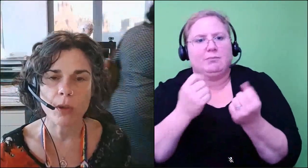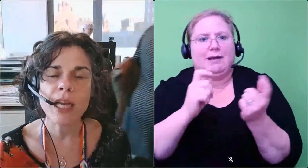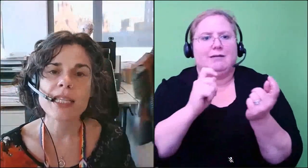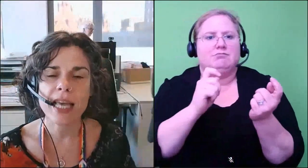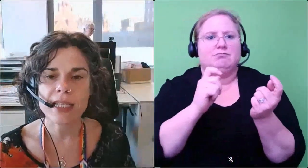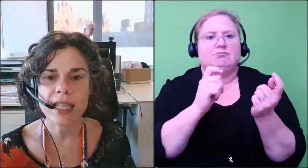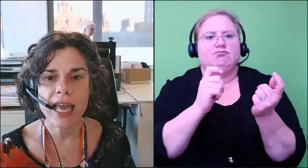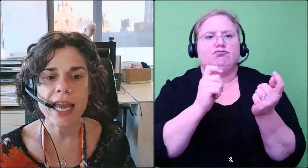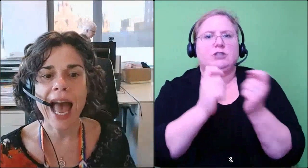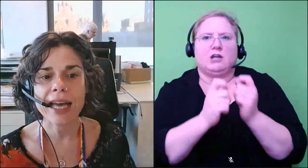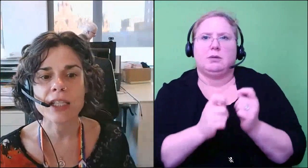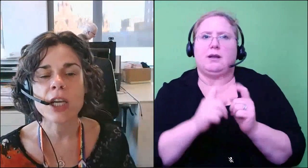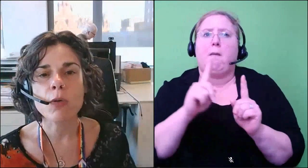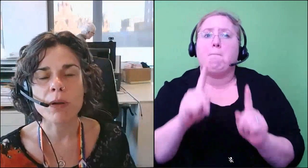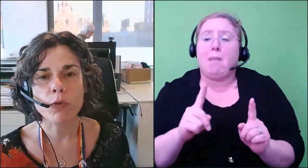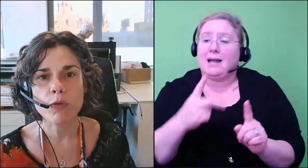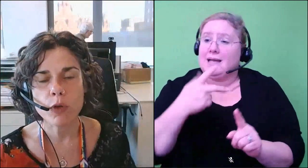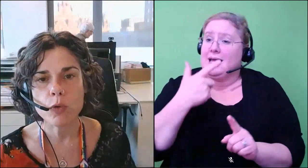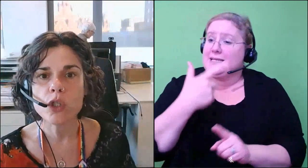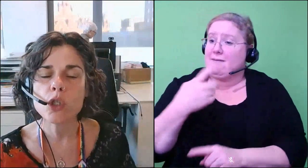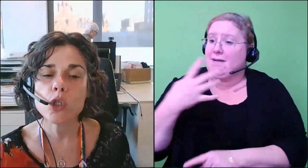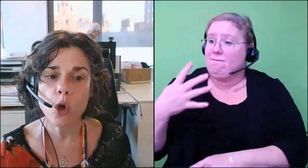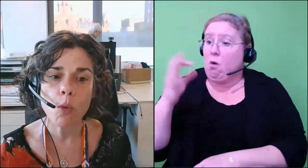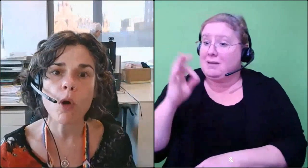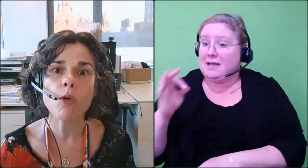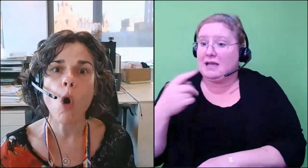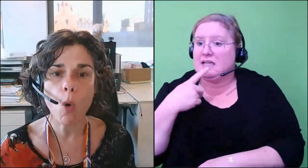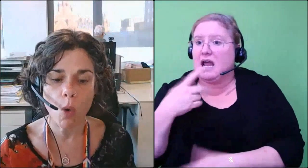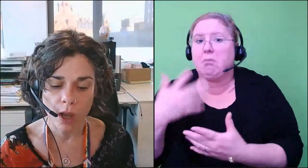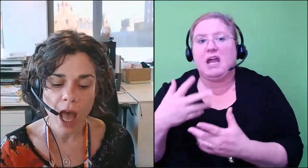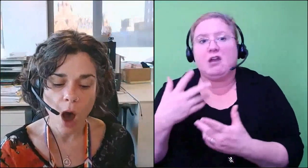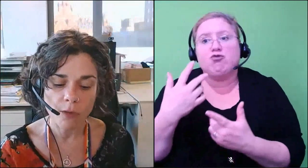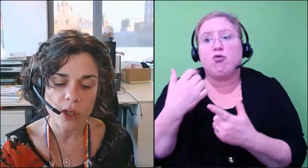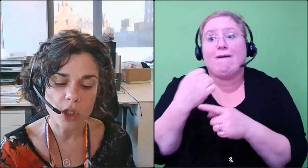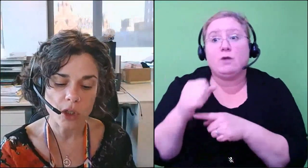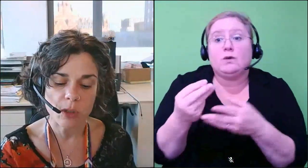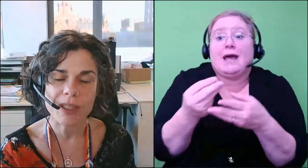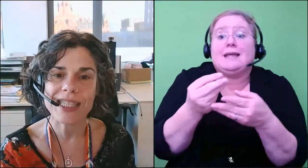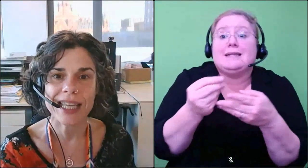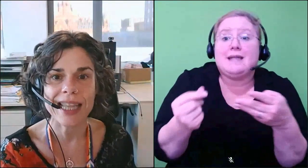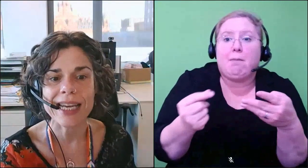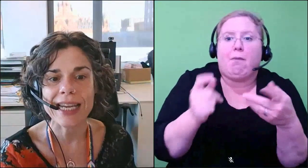said they had been refused some or all of the adjustments that they needed.